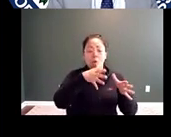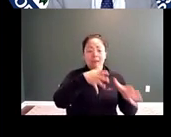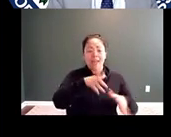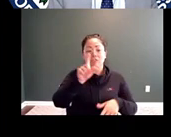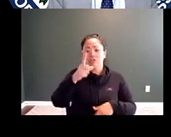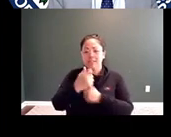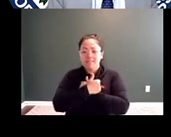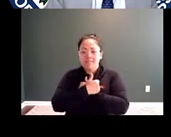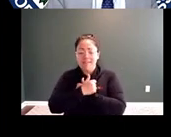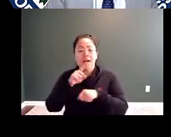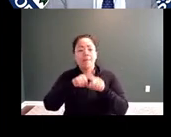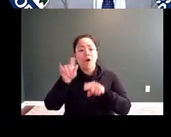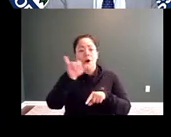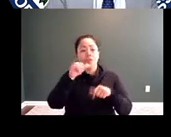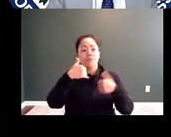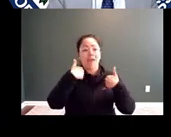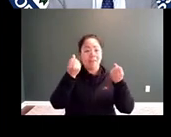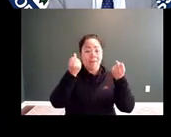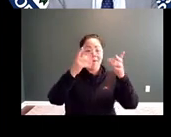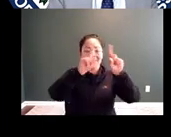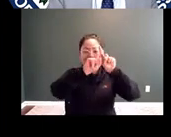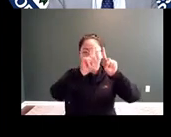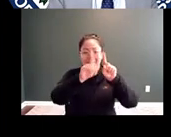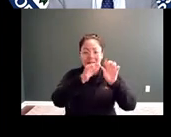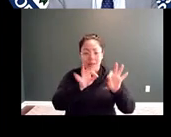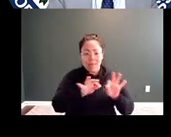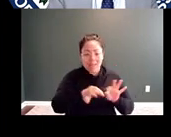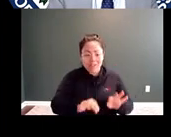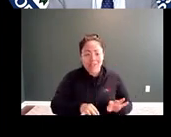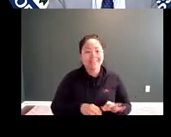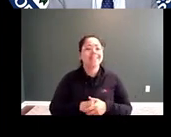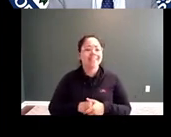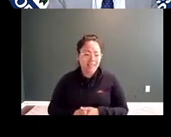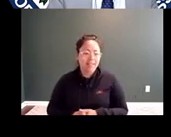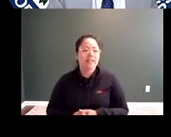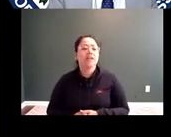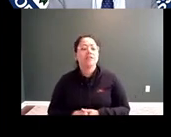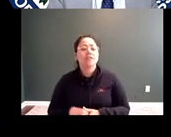but then it's also multi-lingual obviously. So when we, you know, speaking to someone